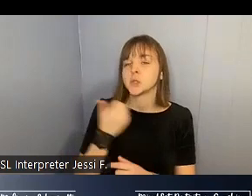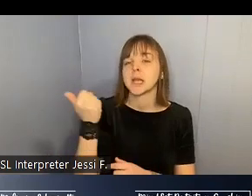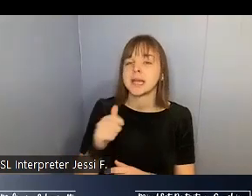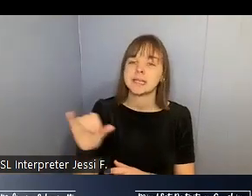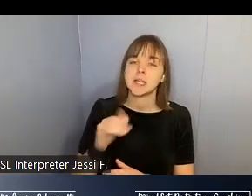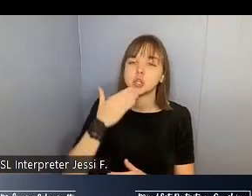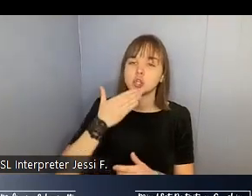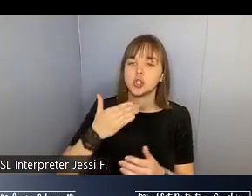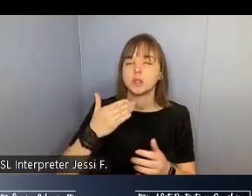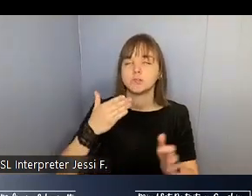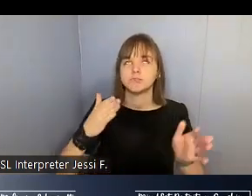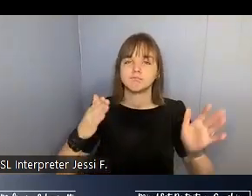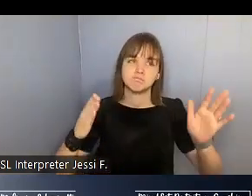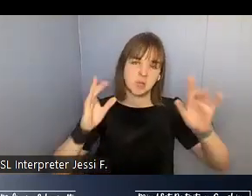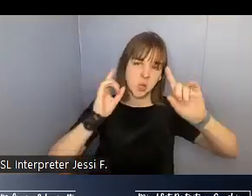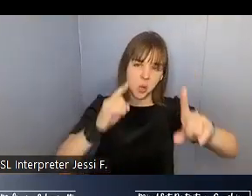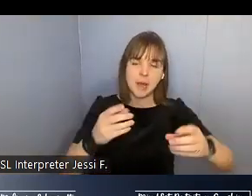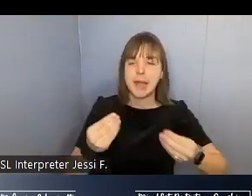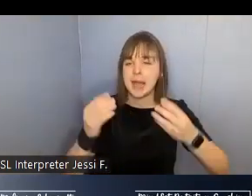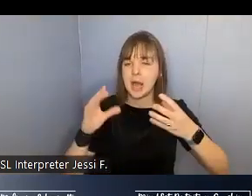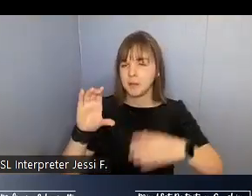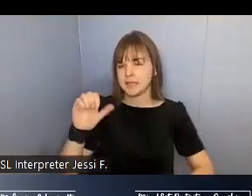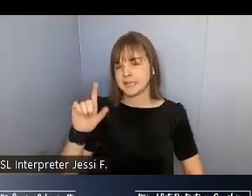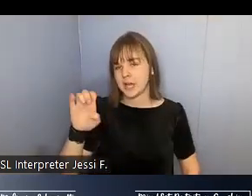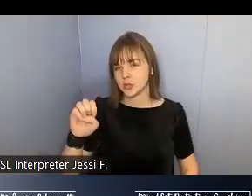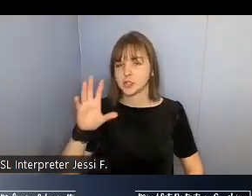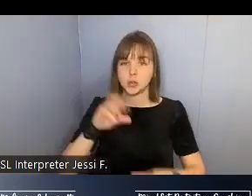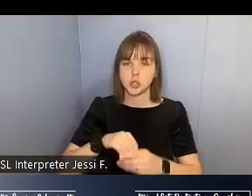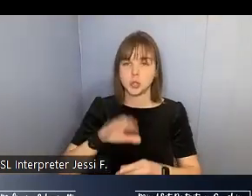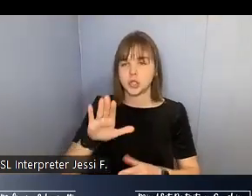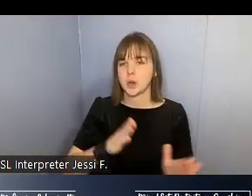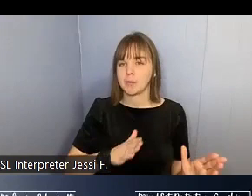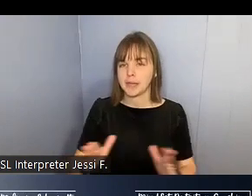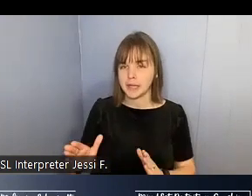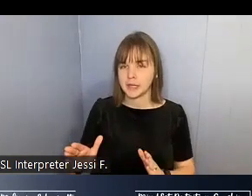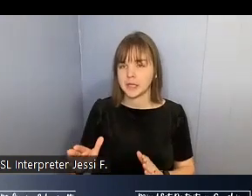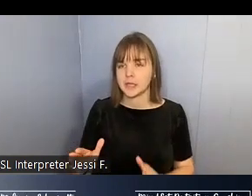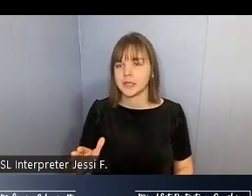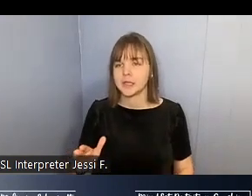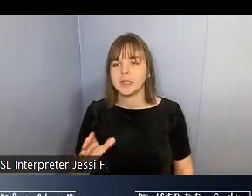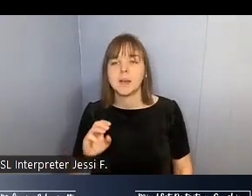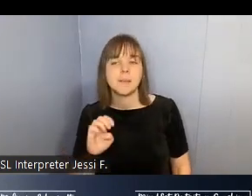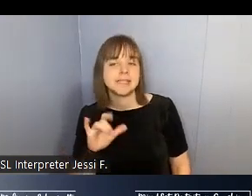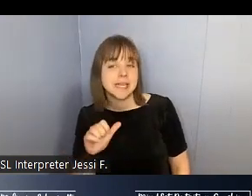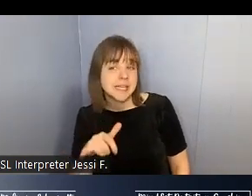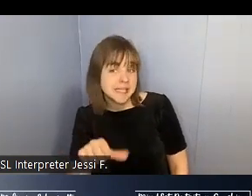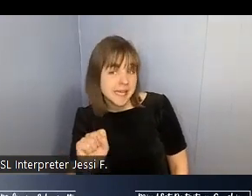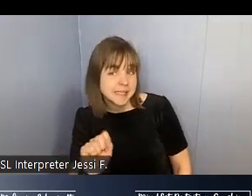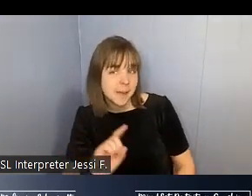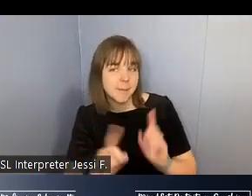to put in your plan for a healthy eating? Yes, yes. But again, it depends.